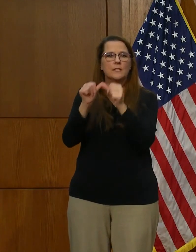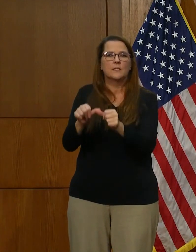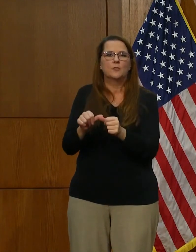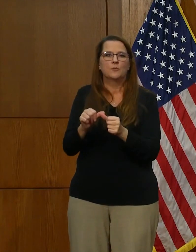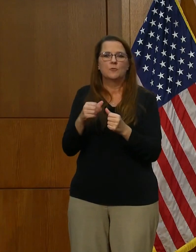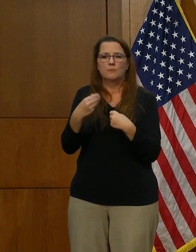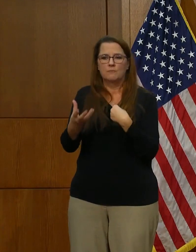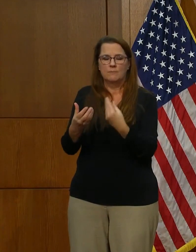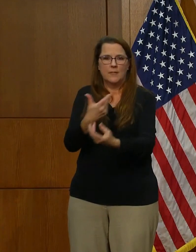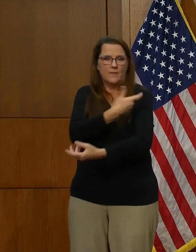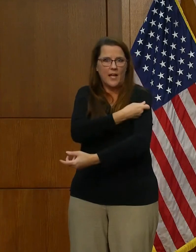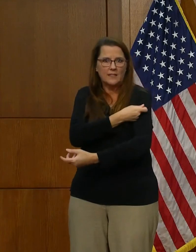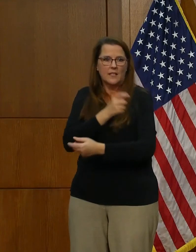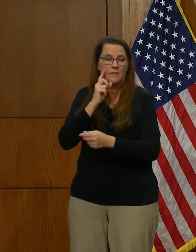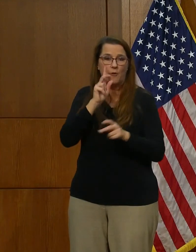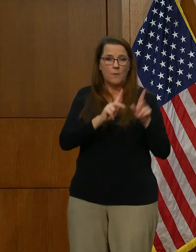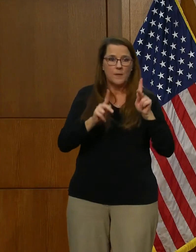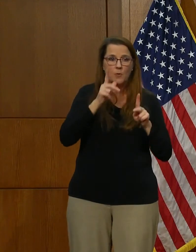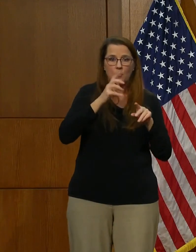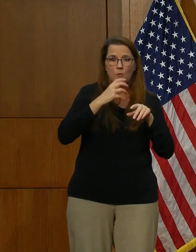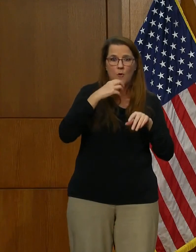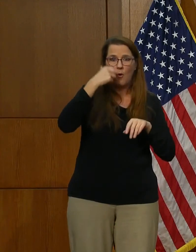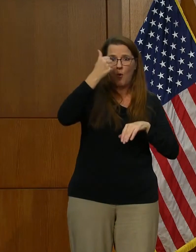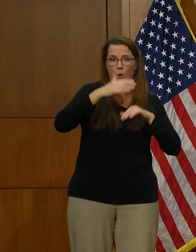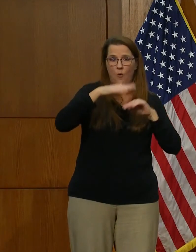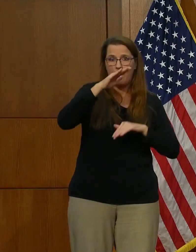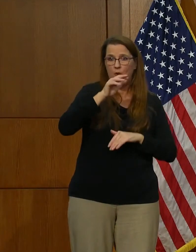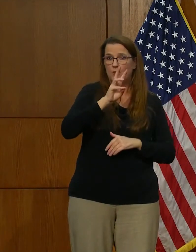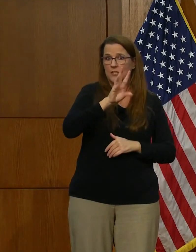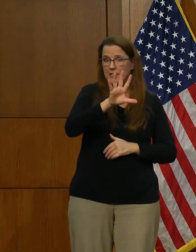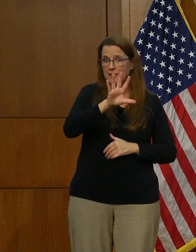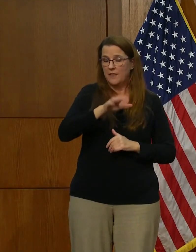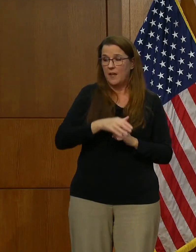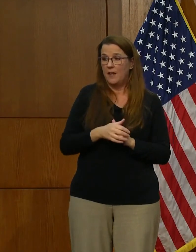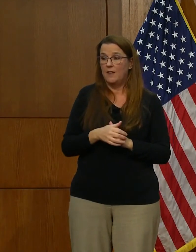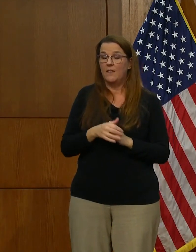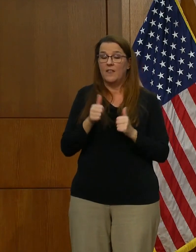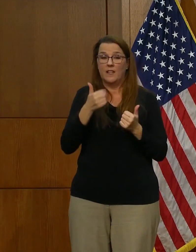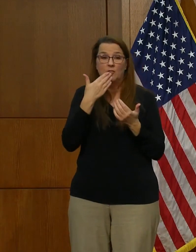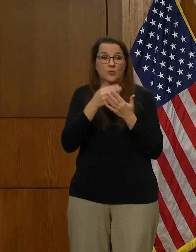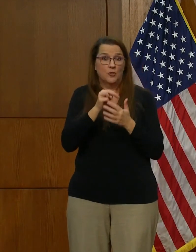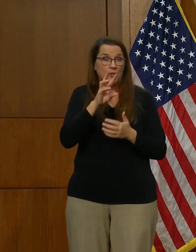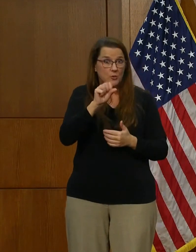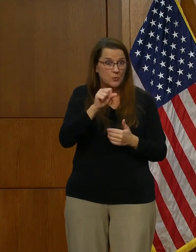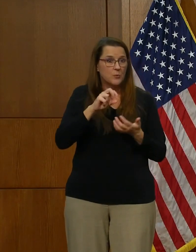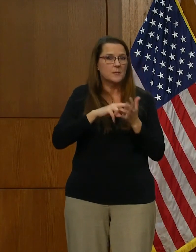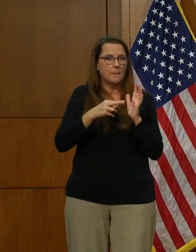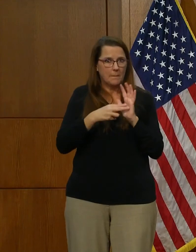WILL KEEP VACCINATING ANYONE